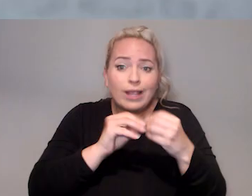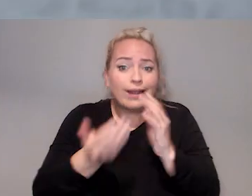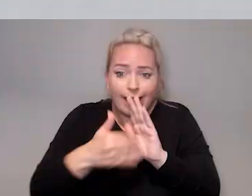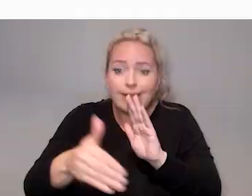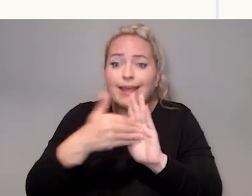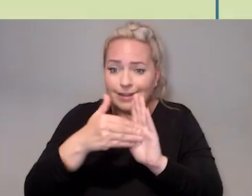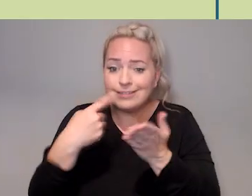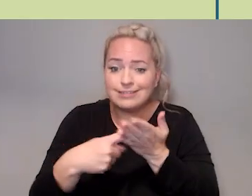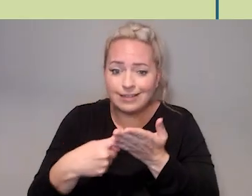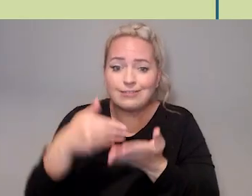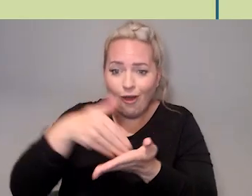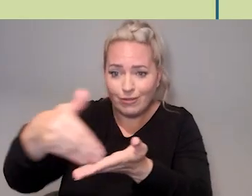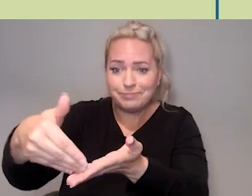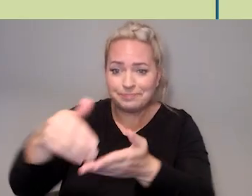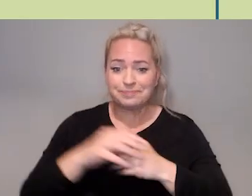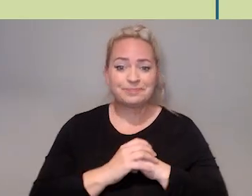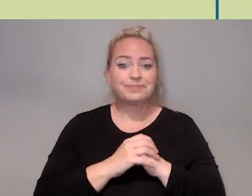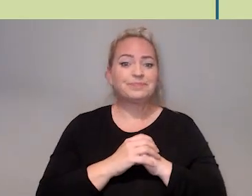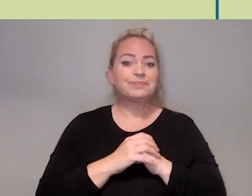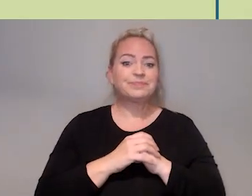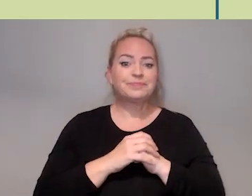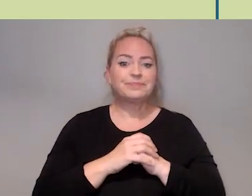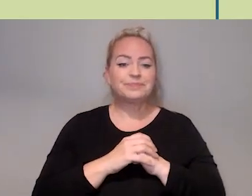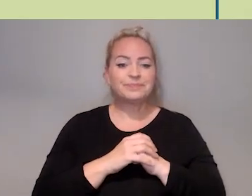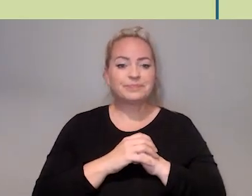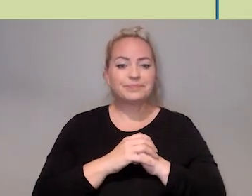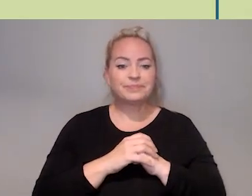often